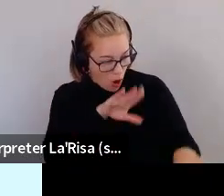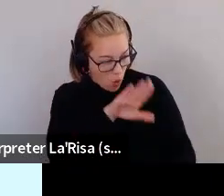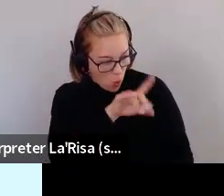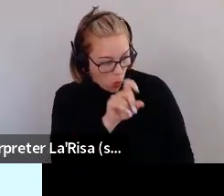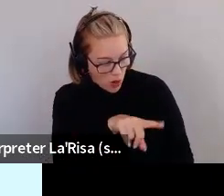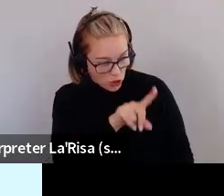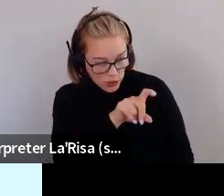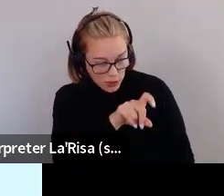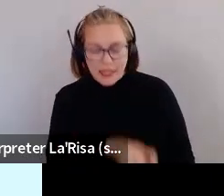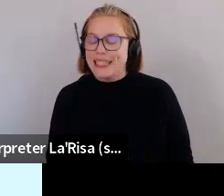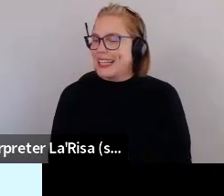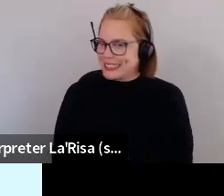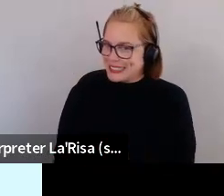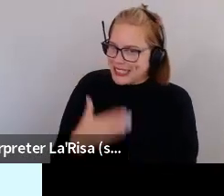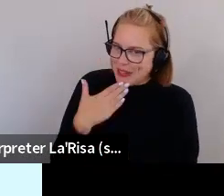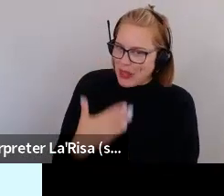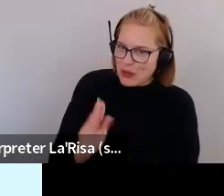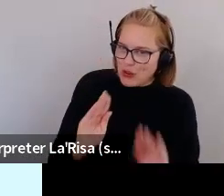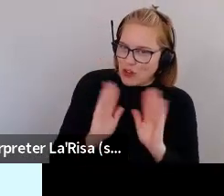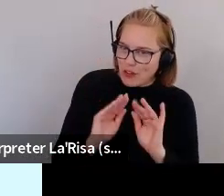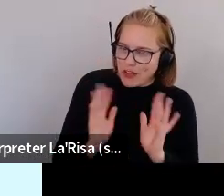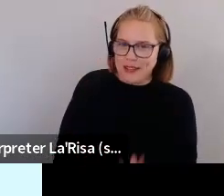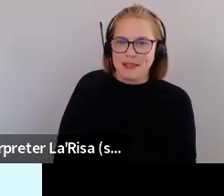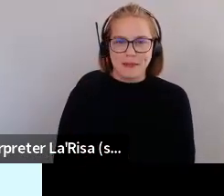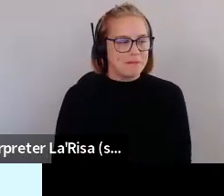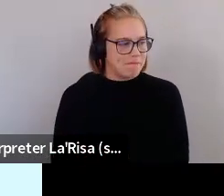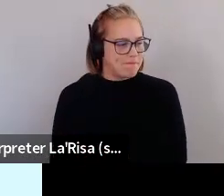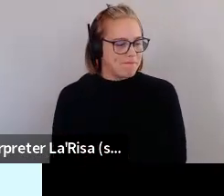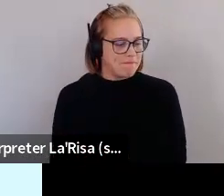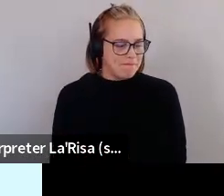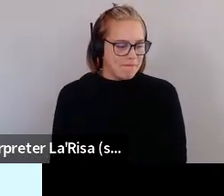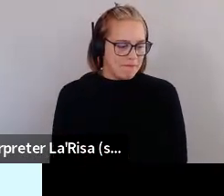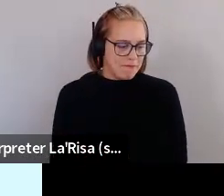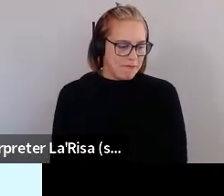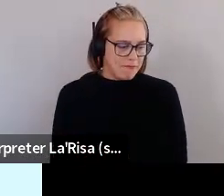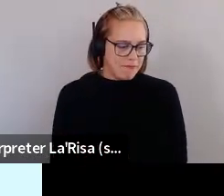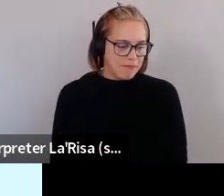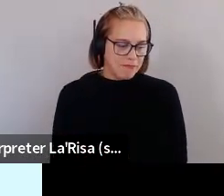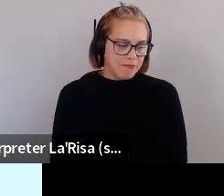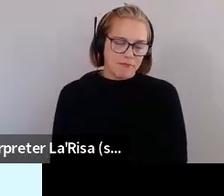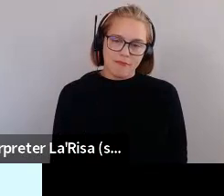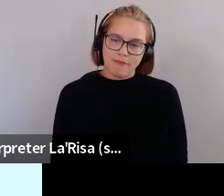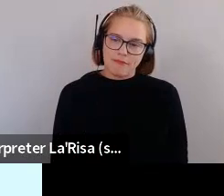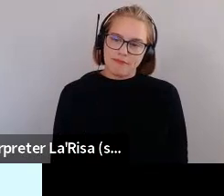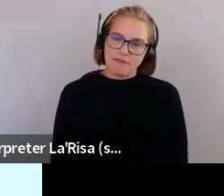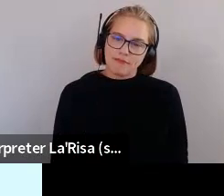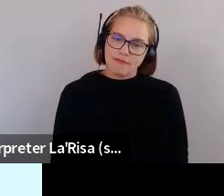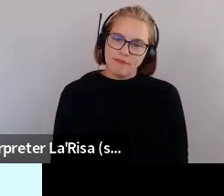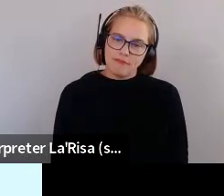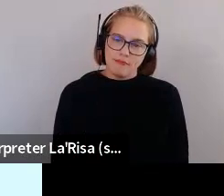small contingent that went with her where they actually testify in